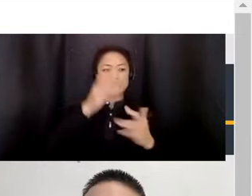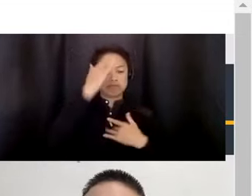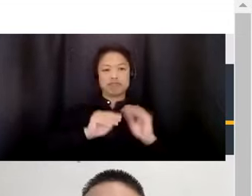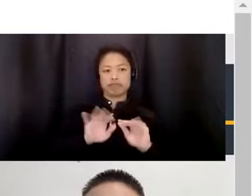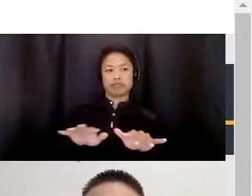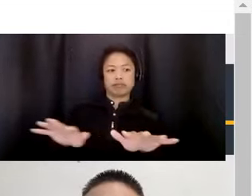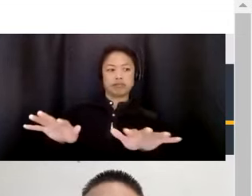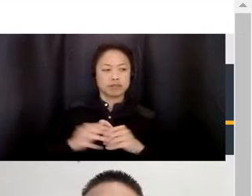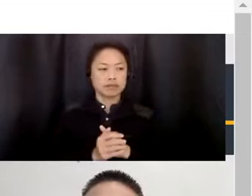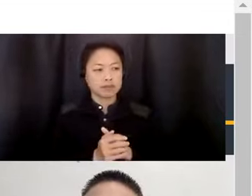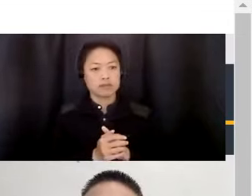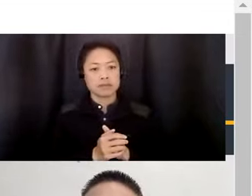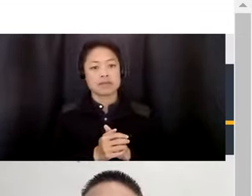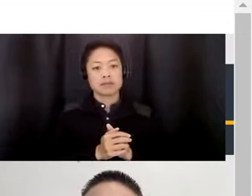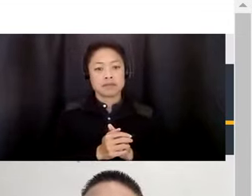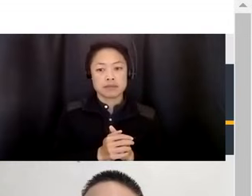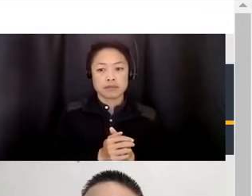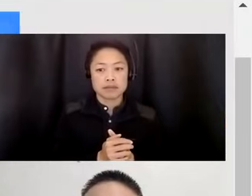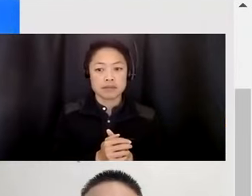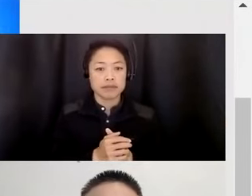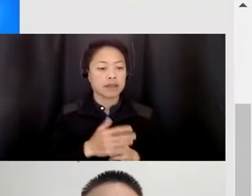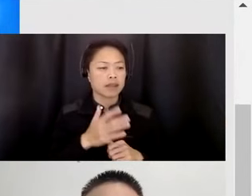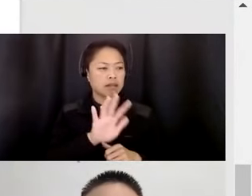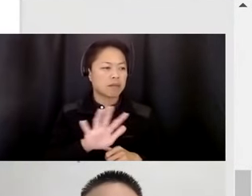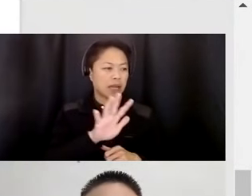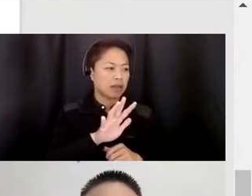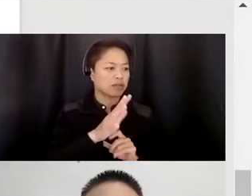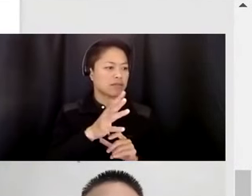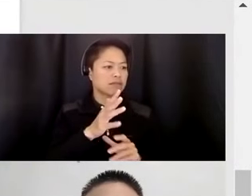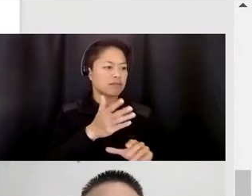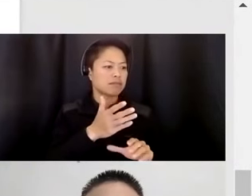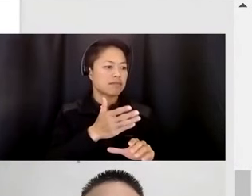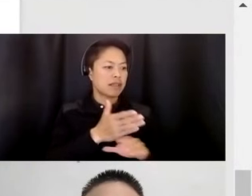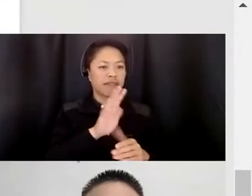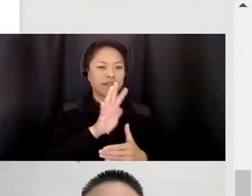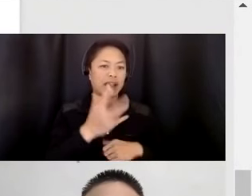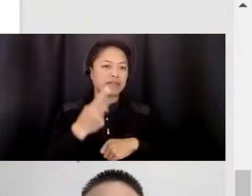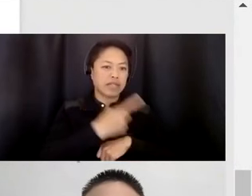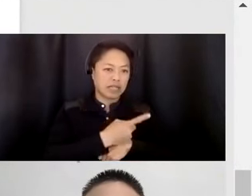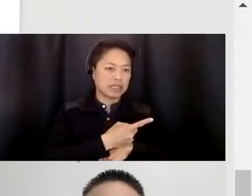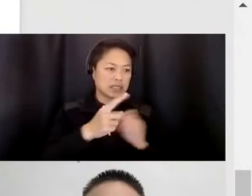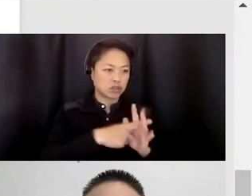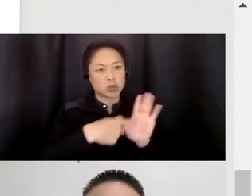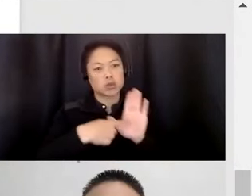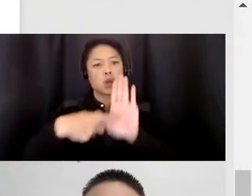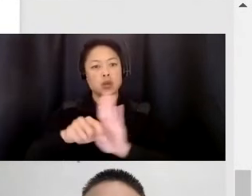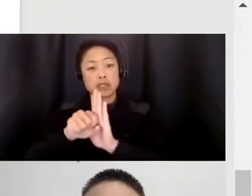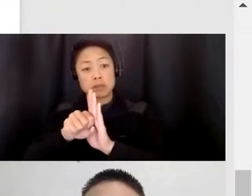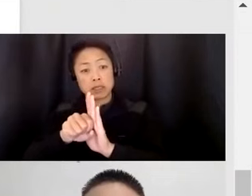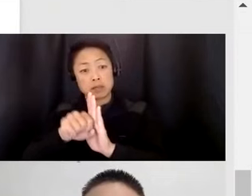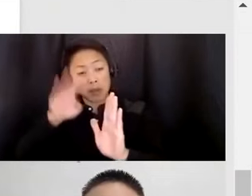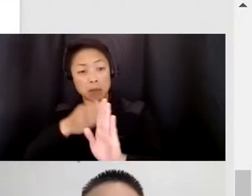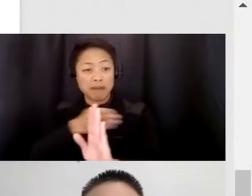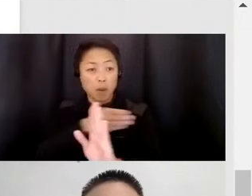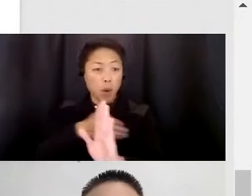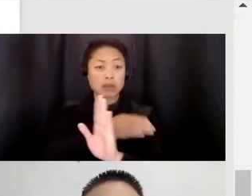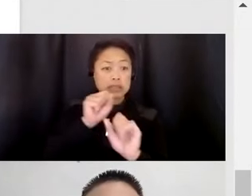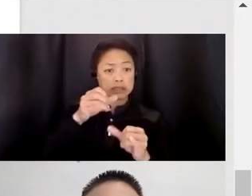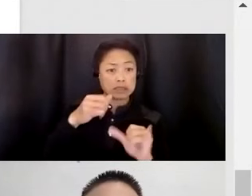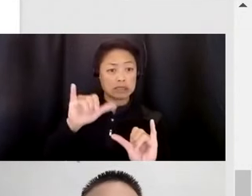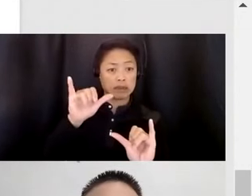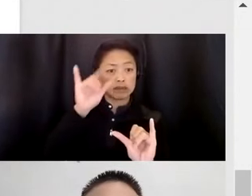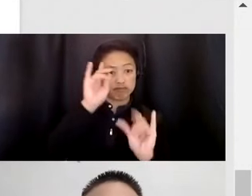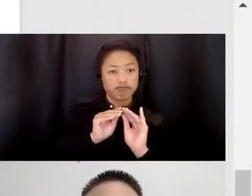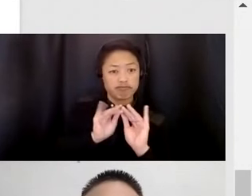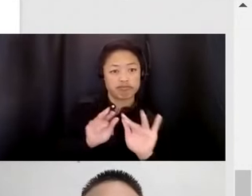The question is, “Are there known side effects or anything to worry